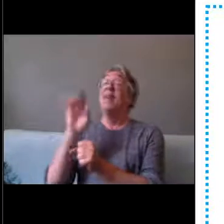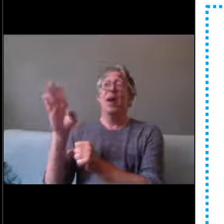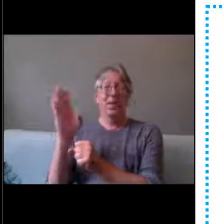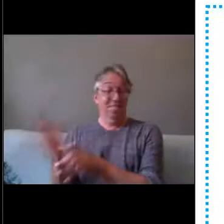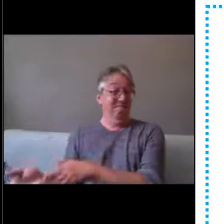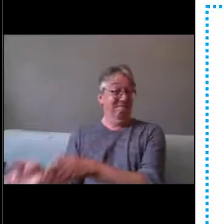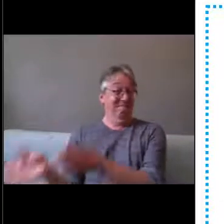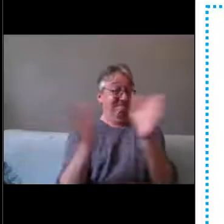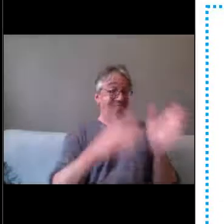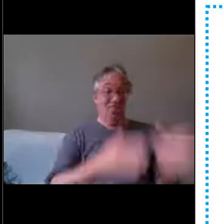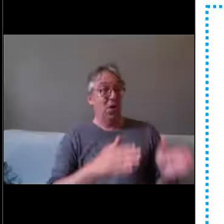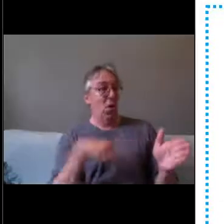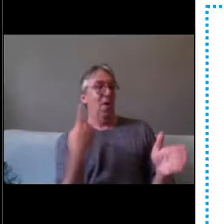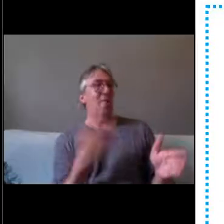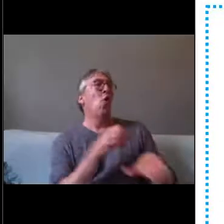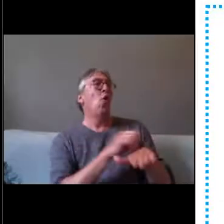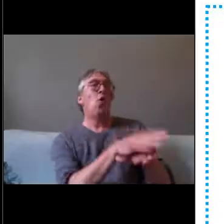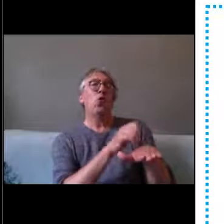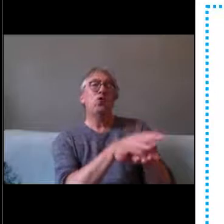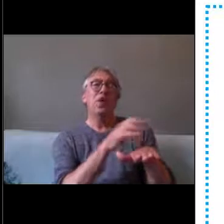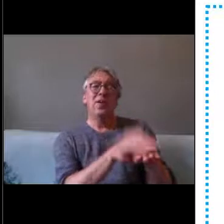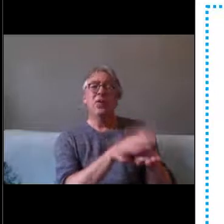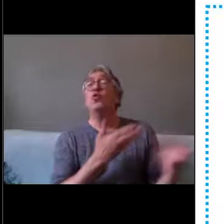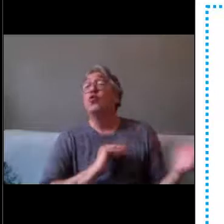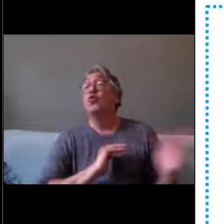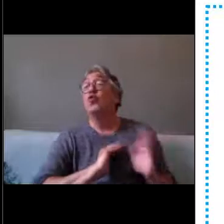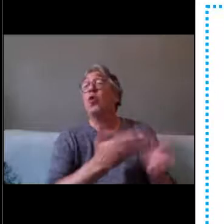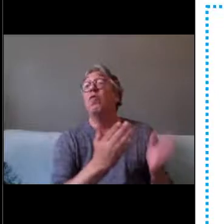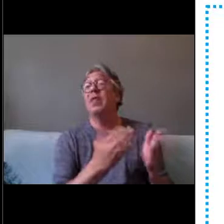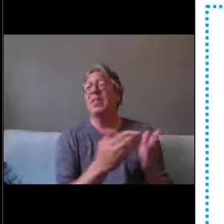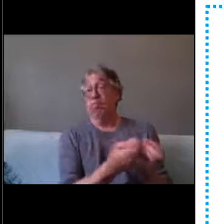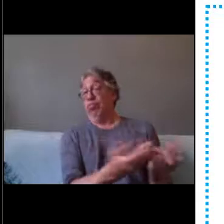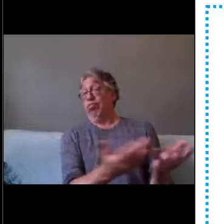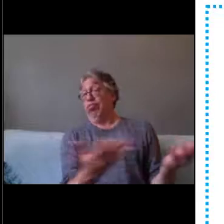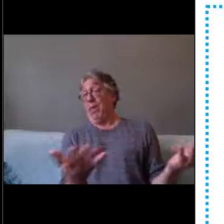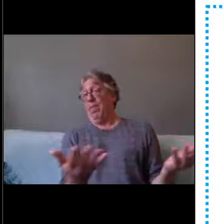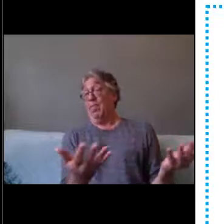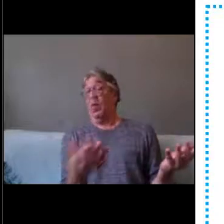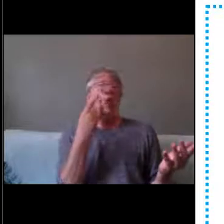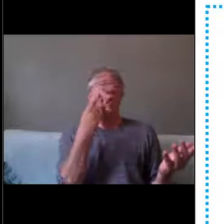both for people with an impairment as well as for organisations